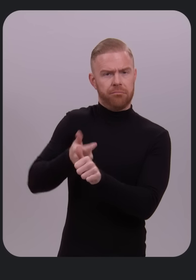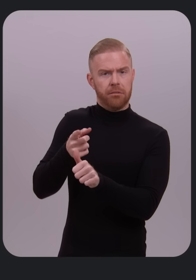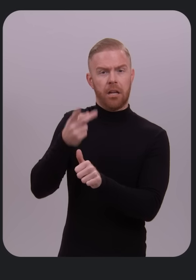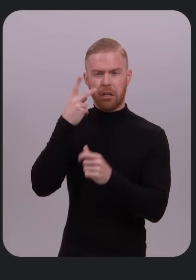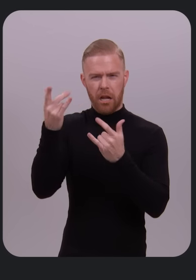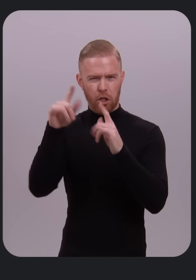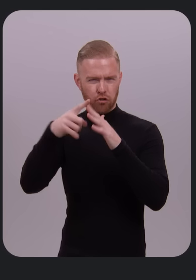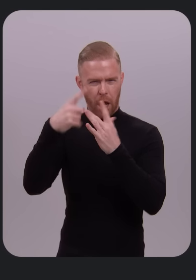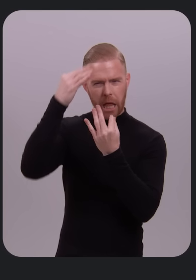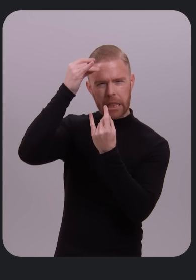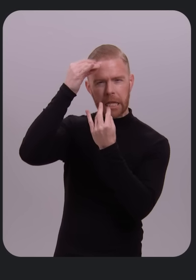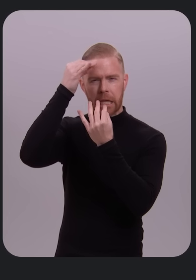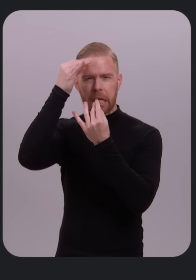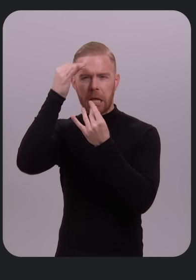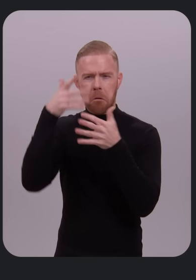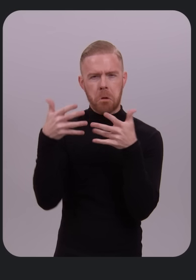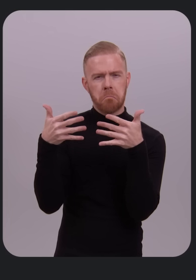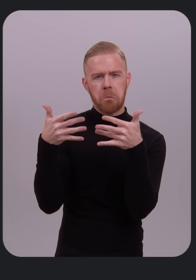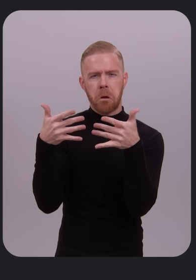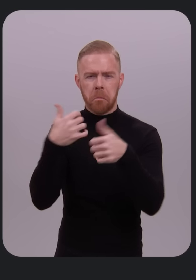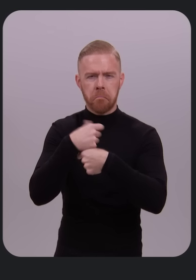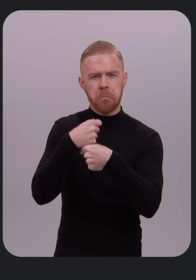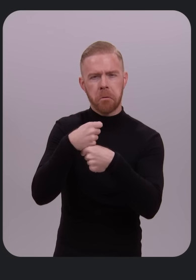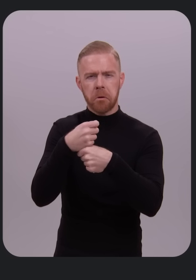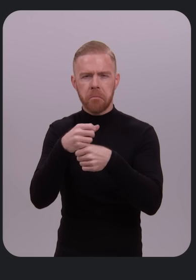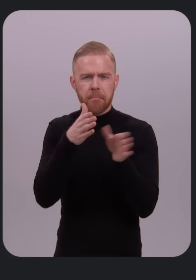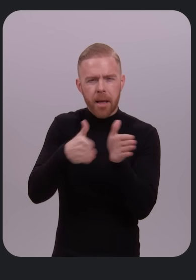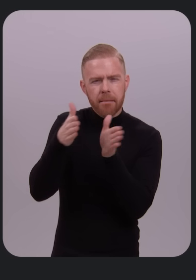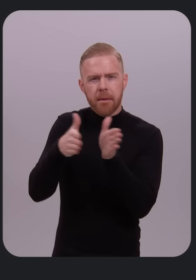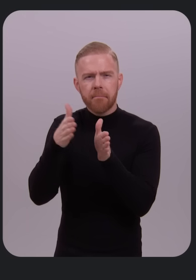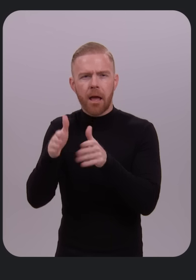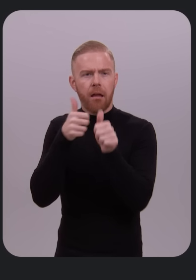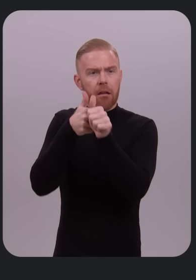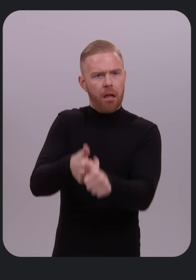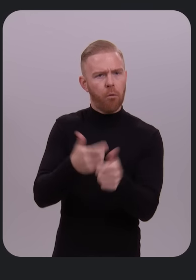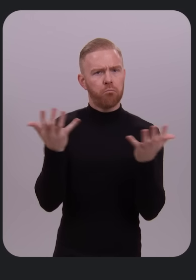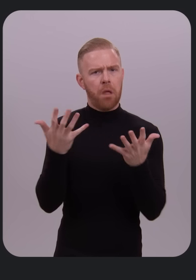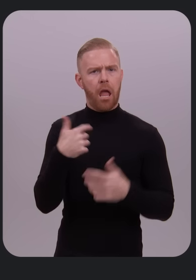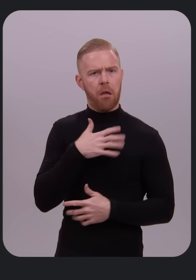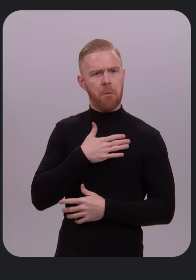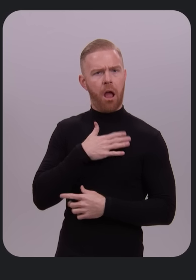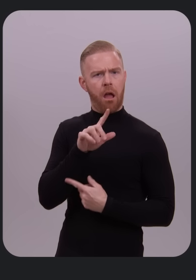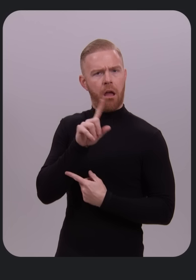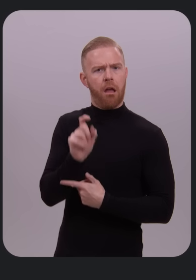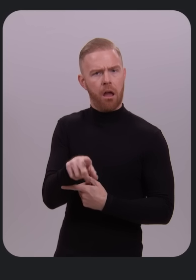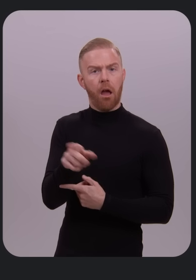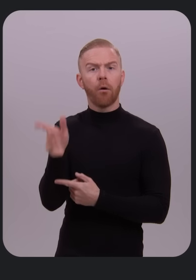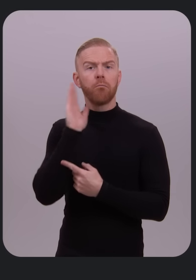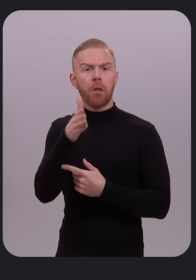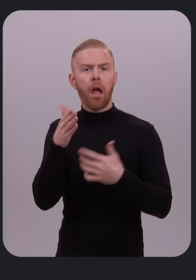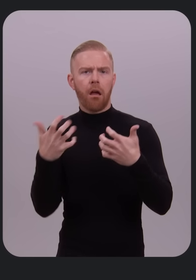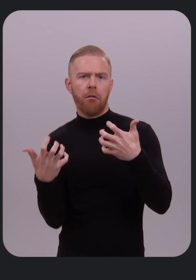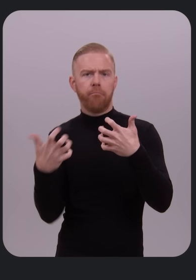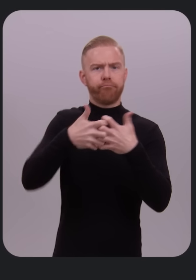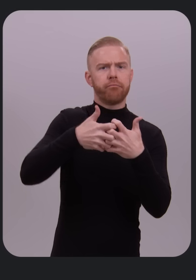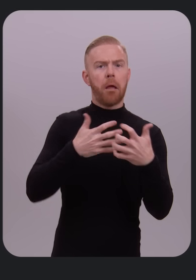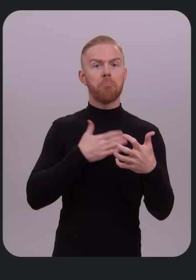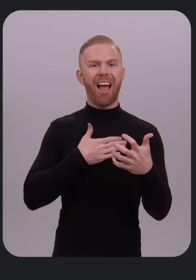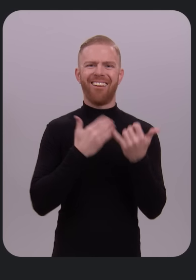And it's going ahead and creating a plan based on what I asked for. And it'll apply it to my existing code base.